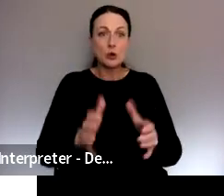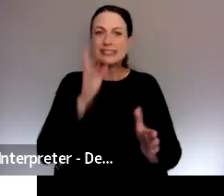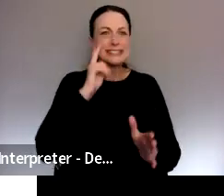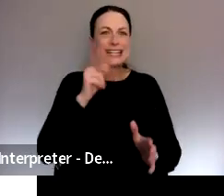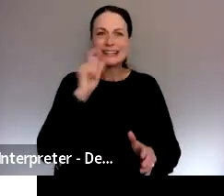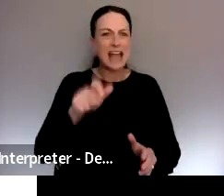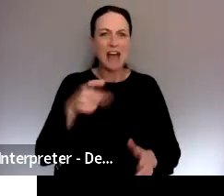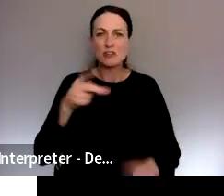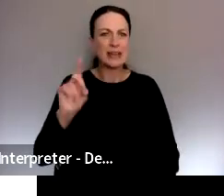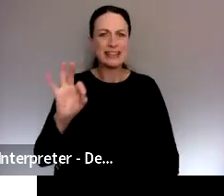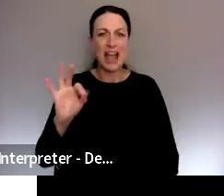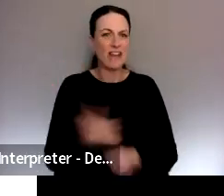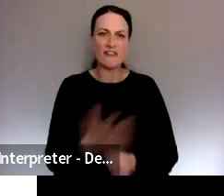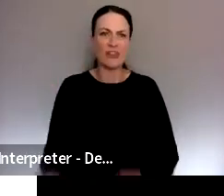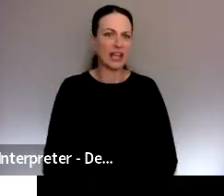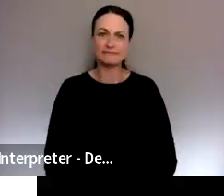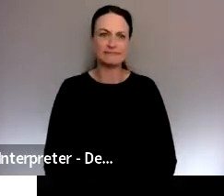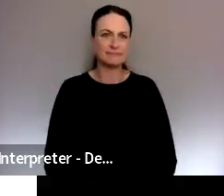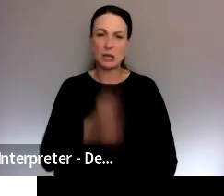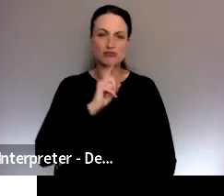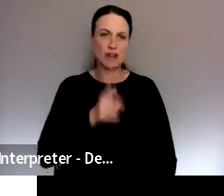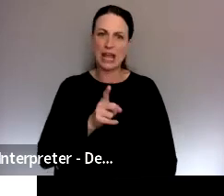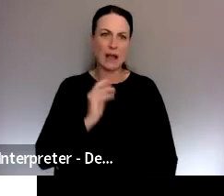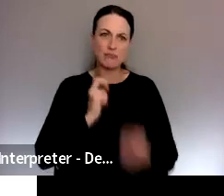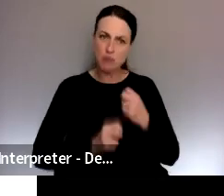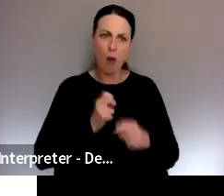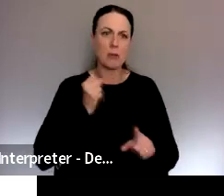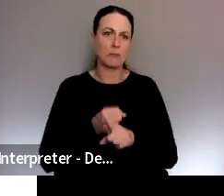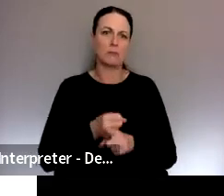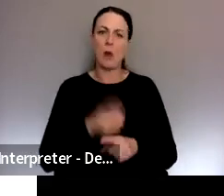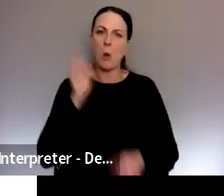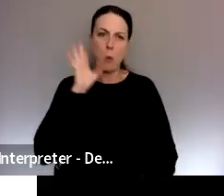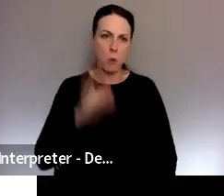that they didn't have to make a PDF out of everything because it was really problematic.